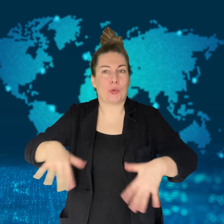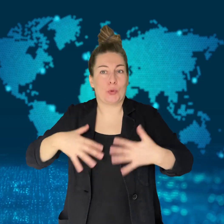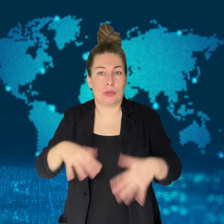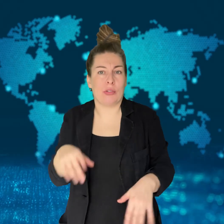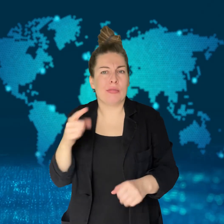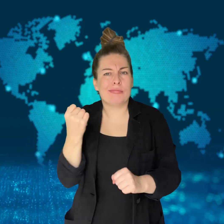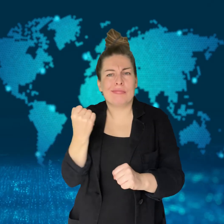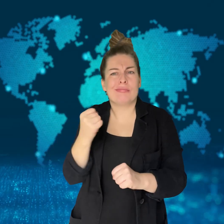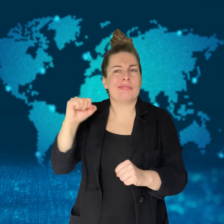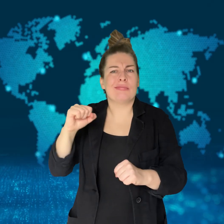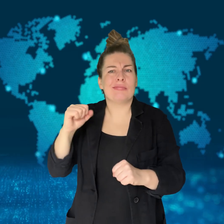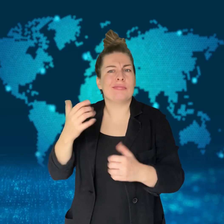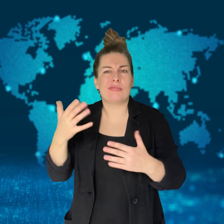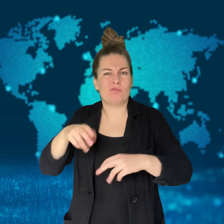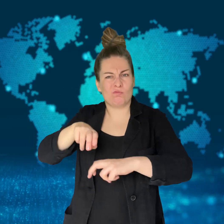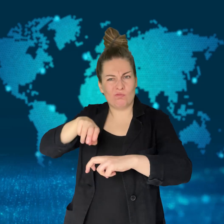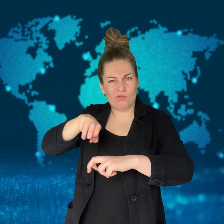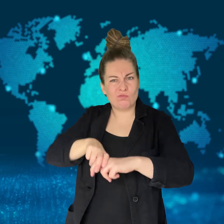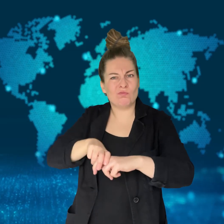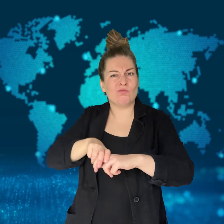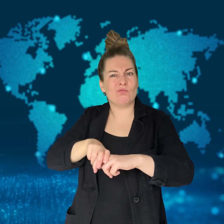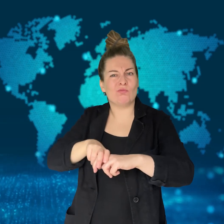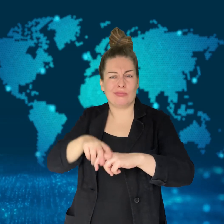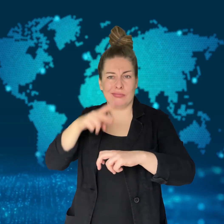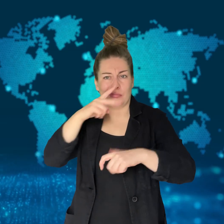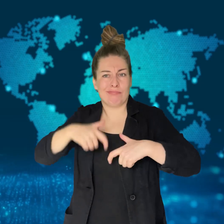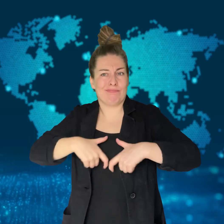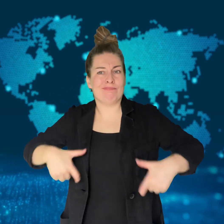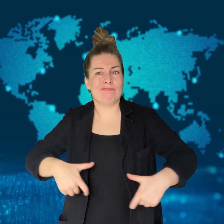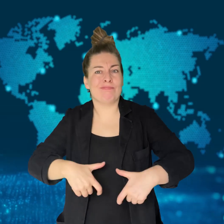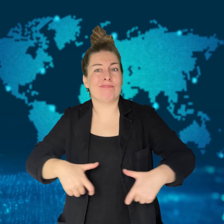the university detaining the unidentified woman.